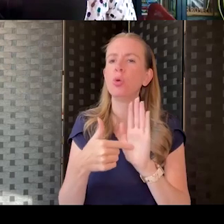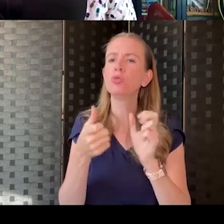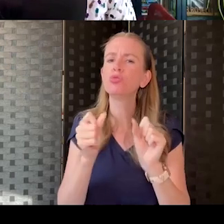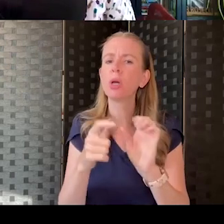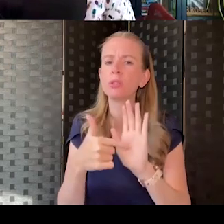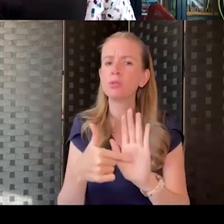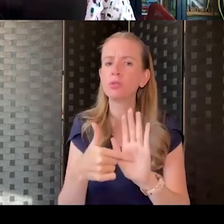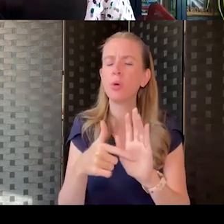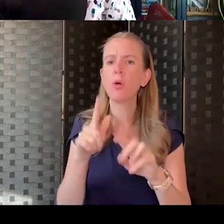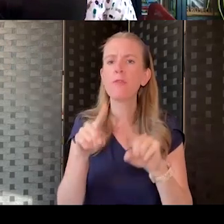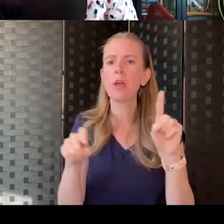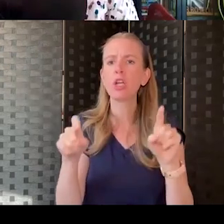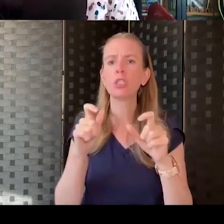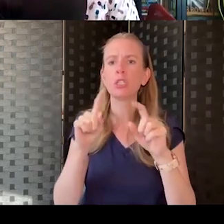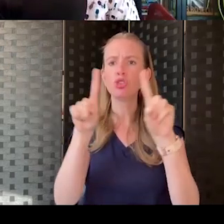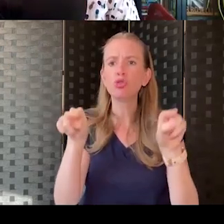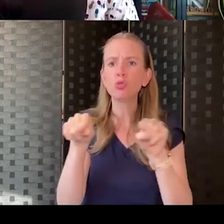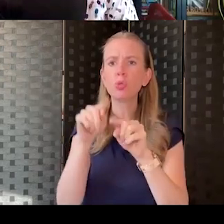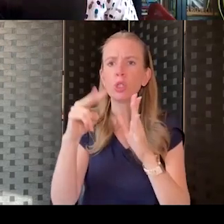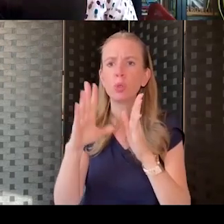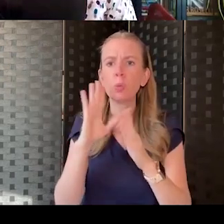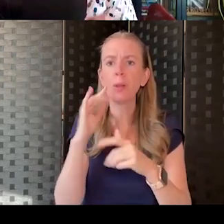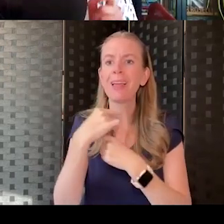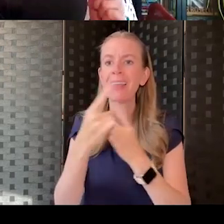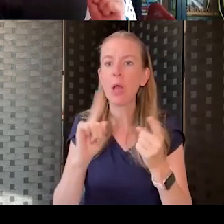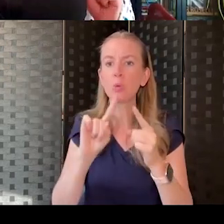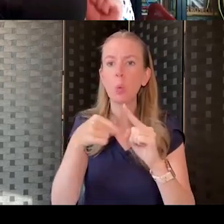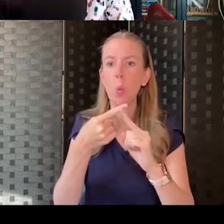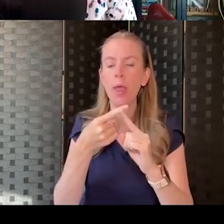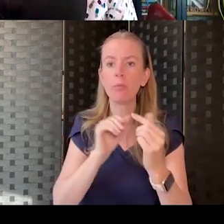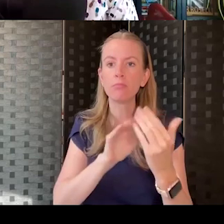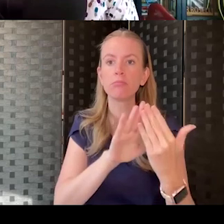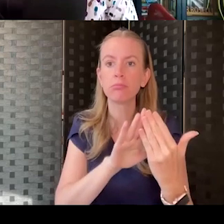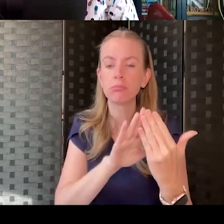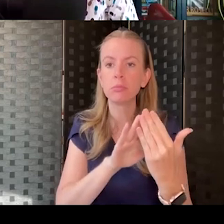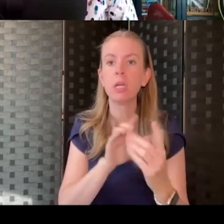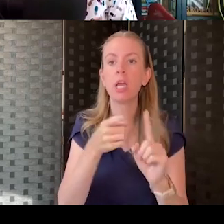how various screen readers would announce it when they encounter it for Arco it is from 2020,